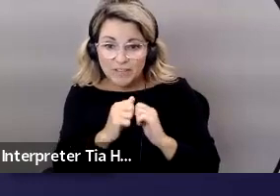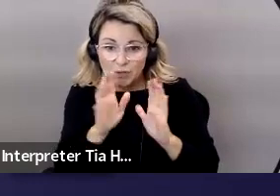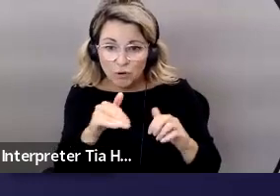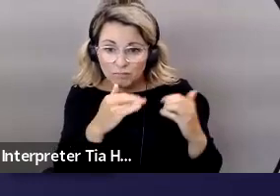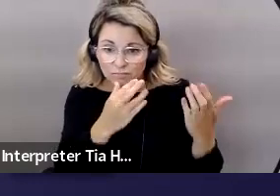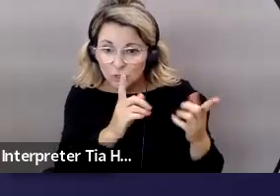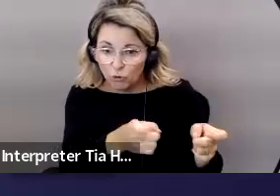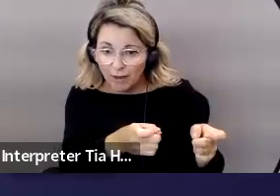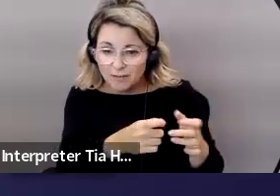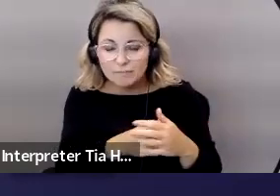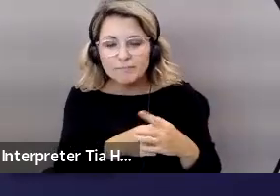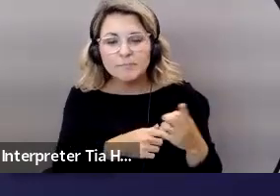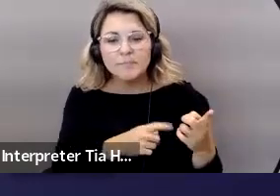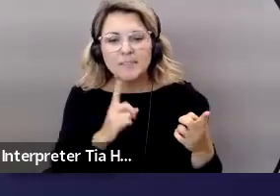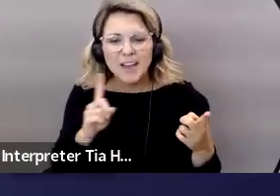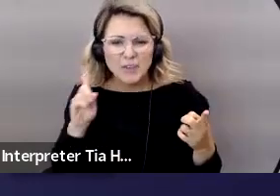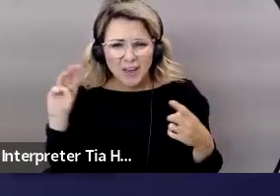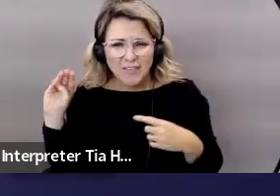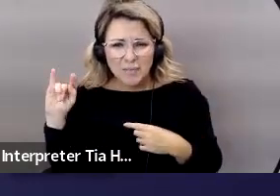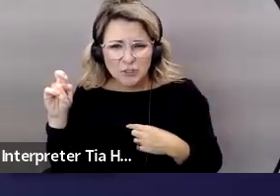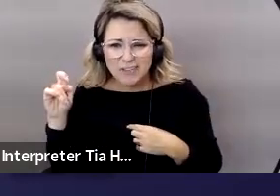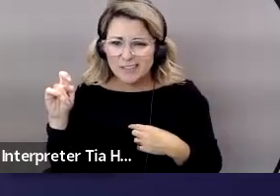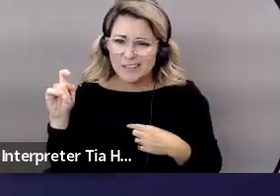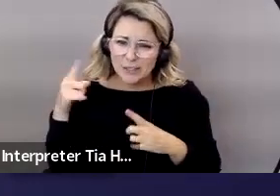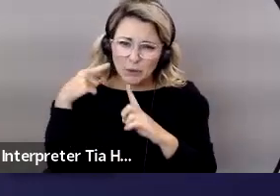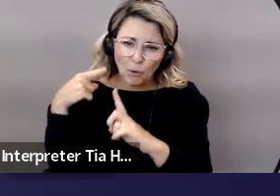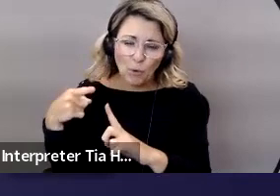you know, that have nothing to do with what you said you're going to do then somebody's going to